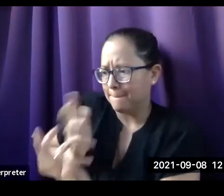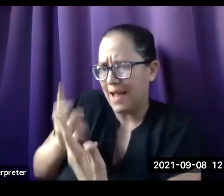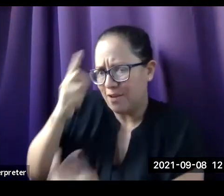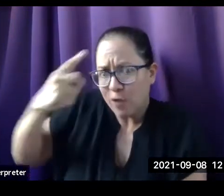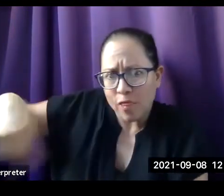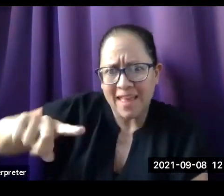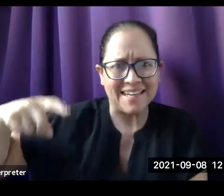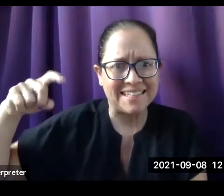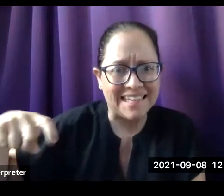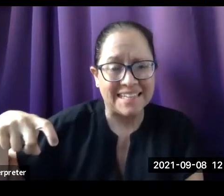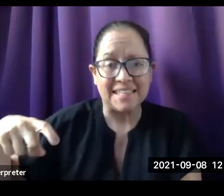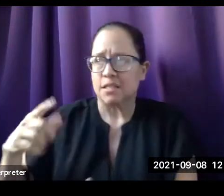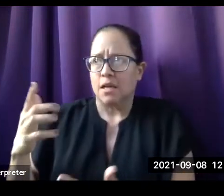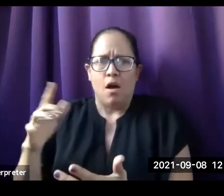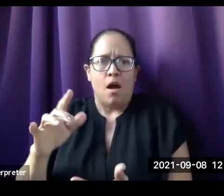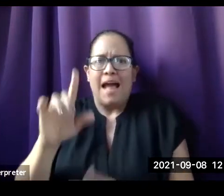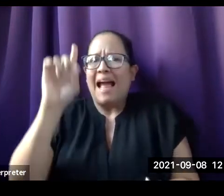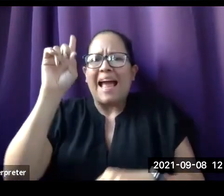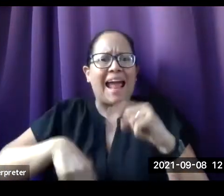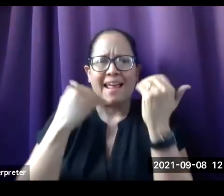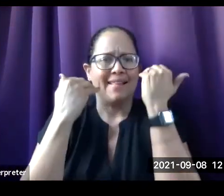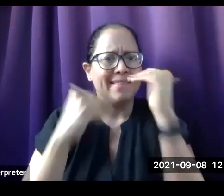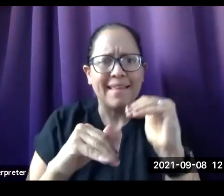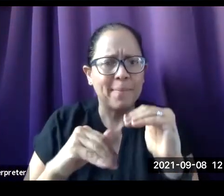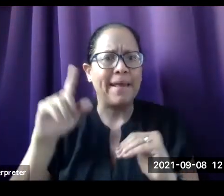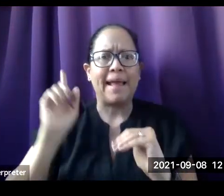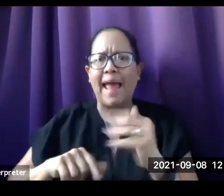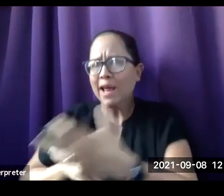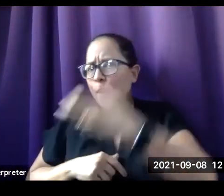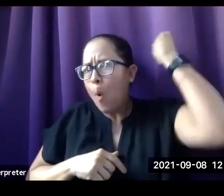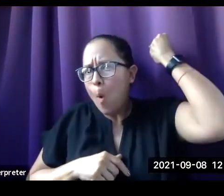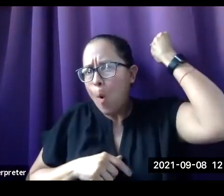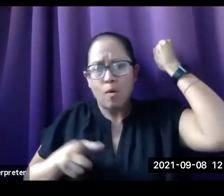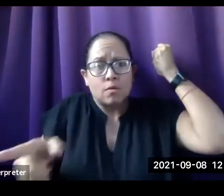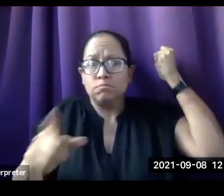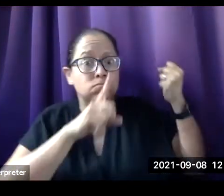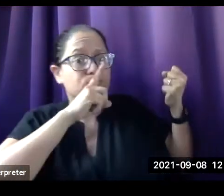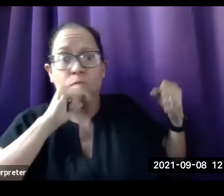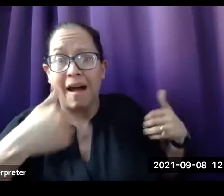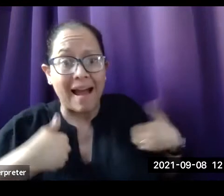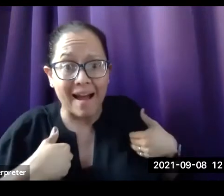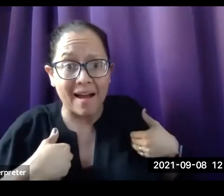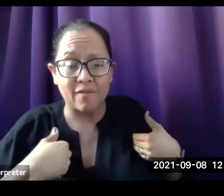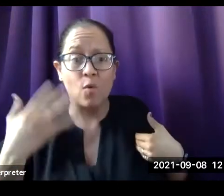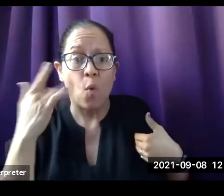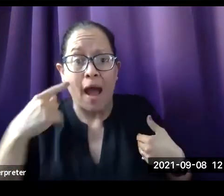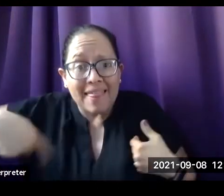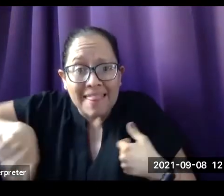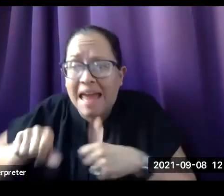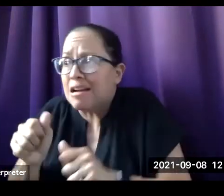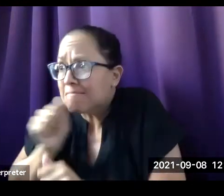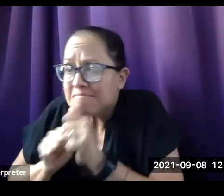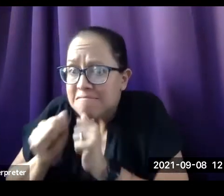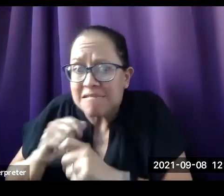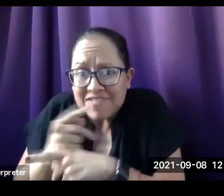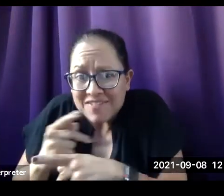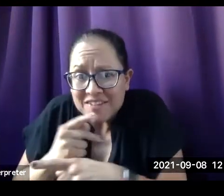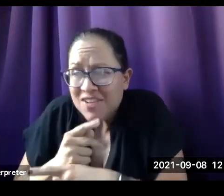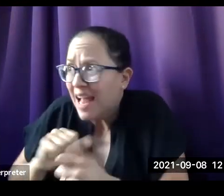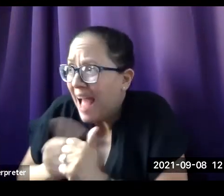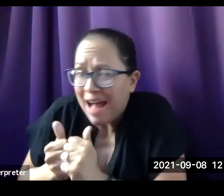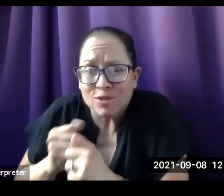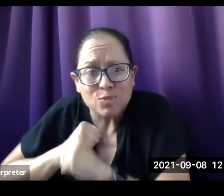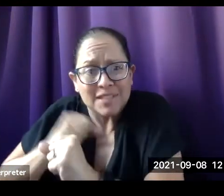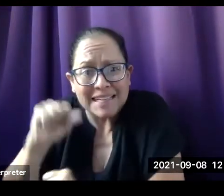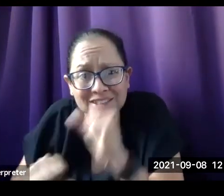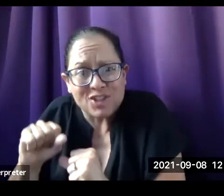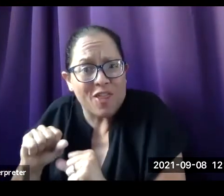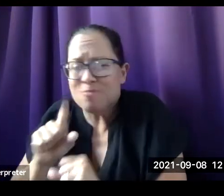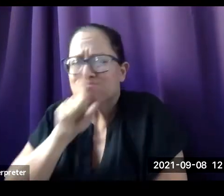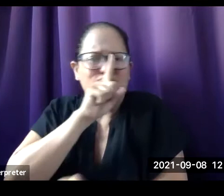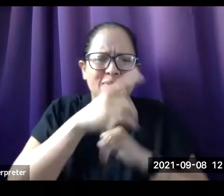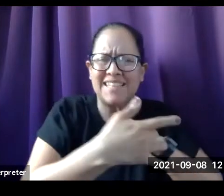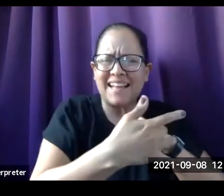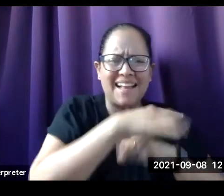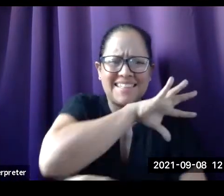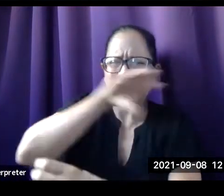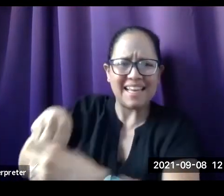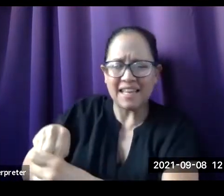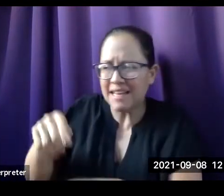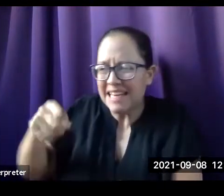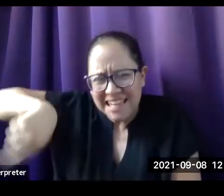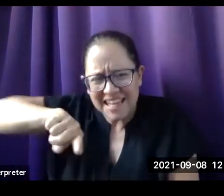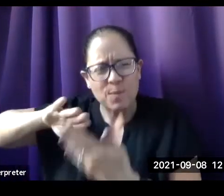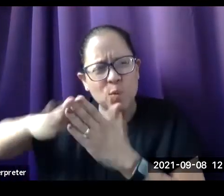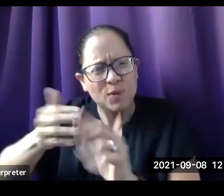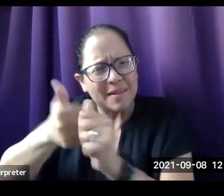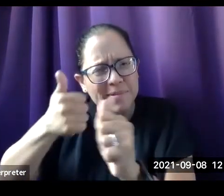After the panic because they have been able to salvage on the ground, the shards of people's lives and help them be able to find food poisoning. connect with employment.